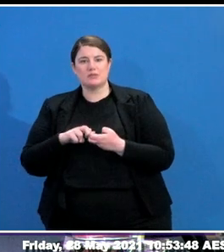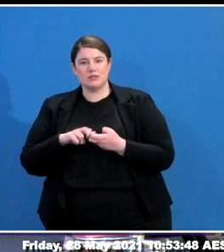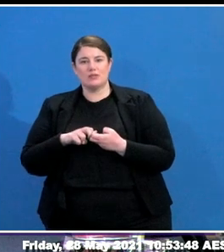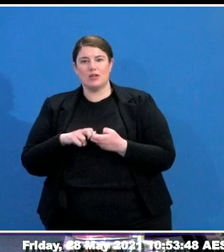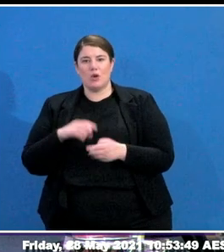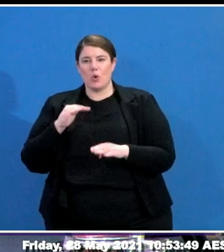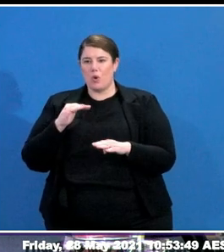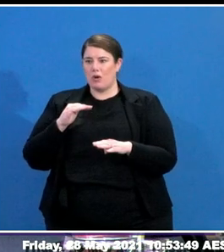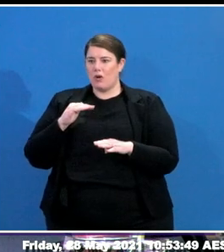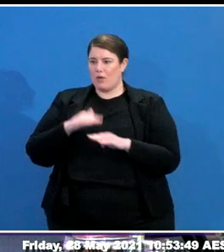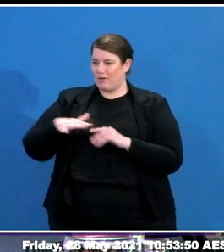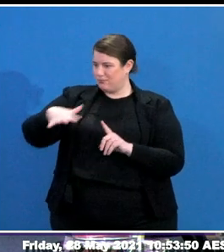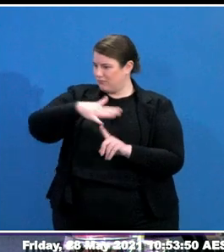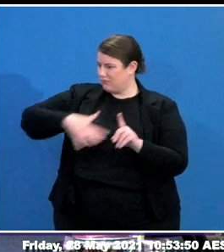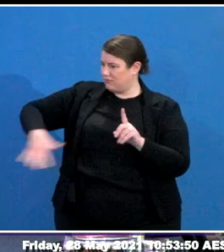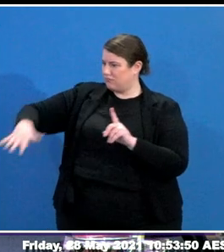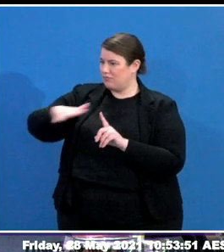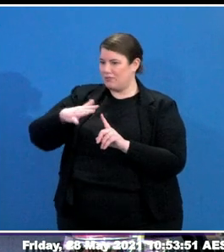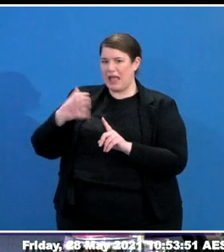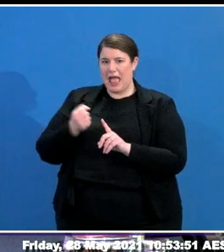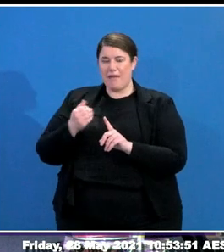creating an environment where there is bullying and harassment.